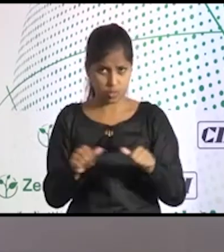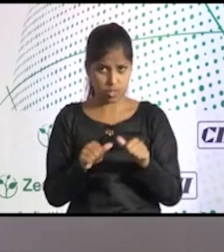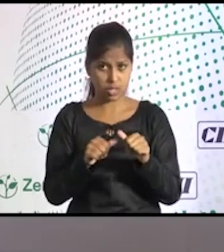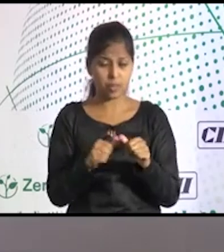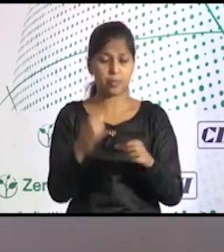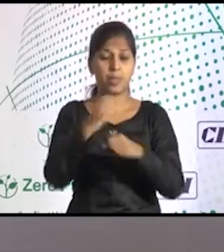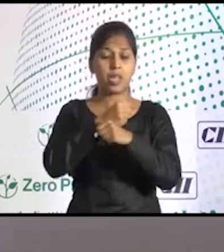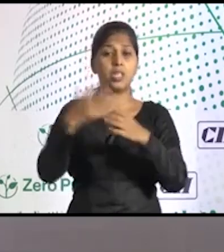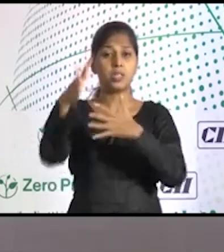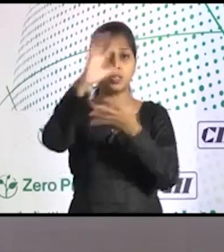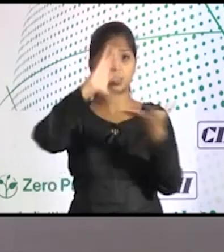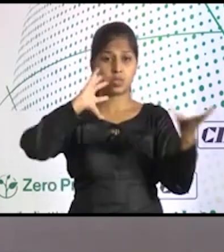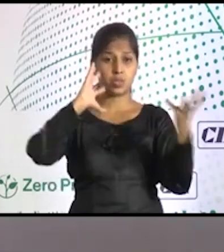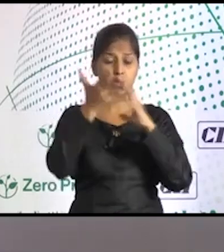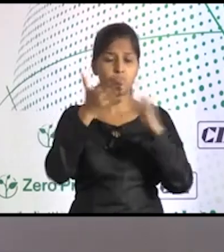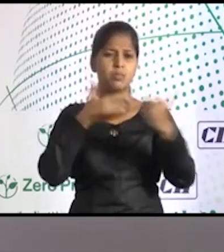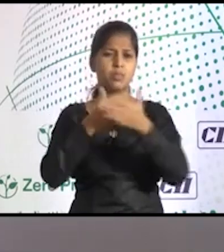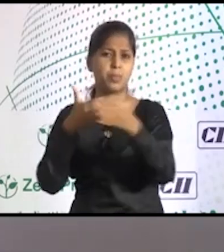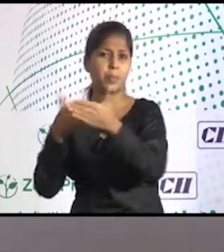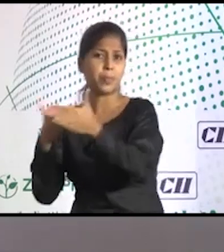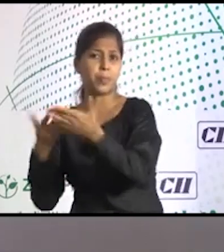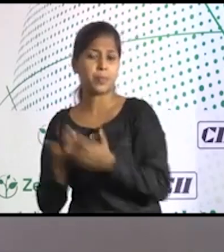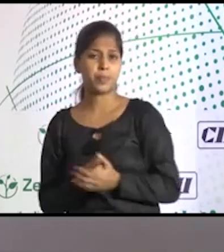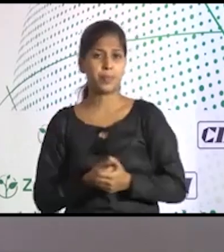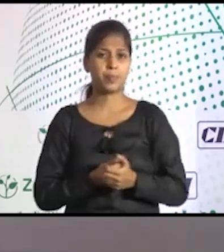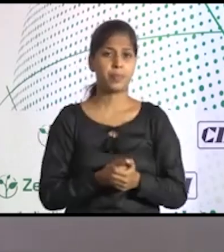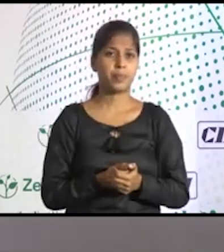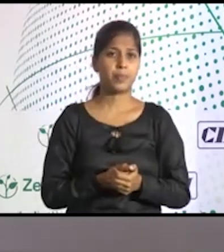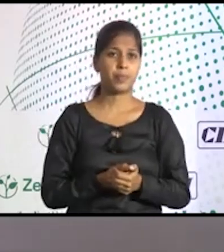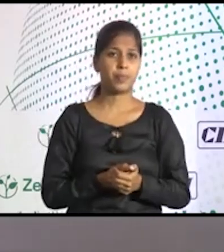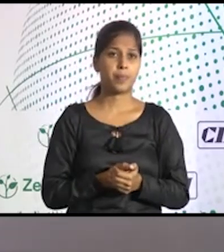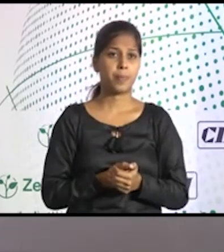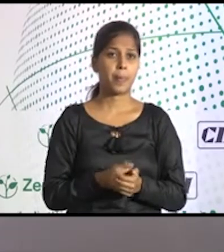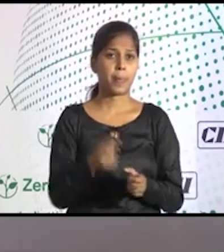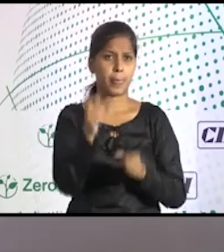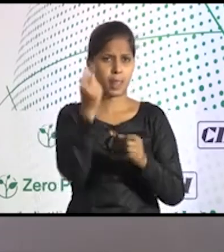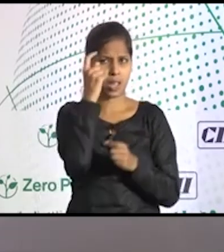The authorities have been doing this there before. Most of us even heard about it, thought about it, etc..